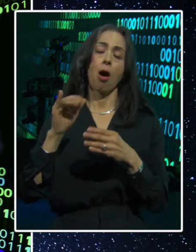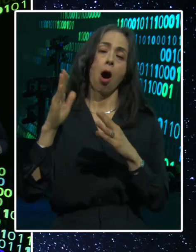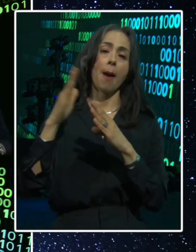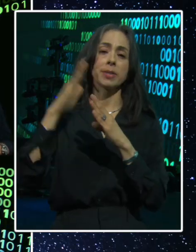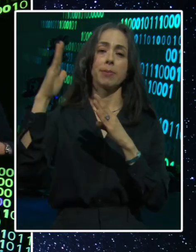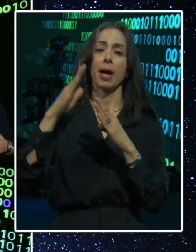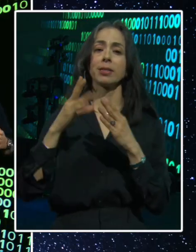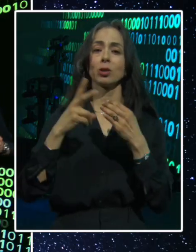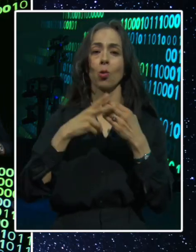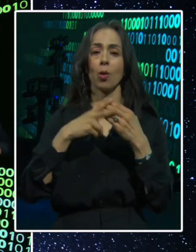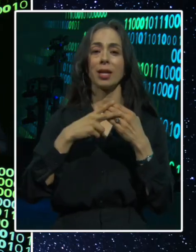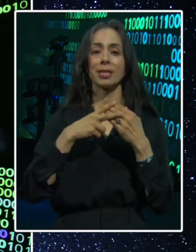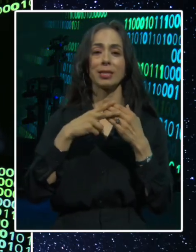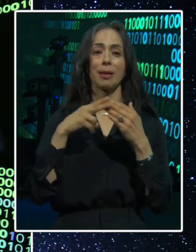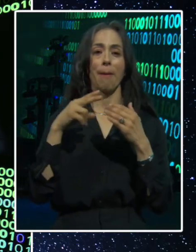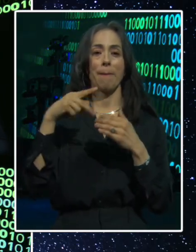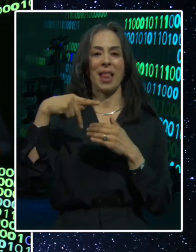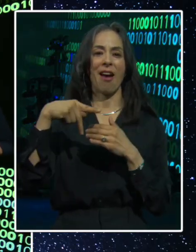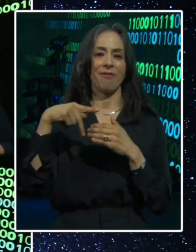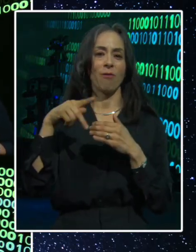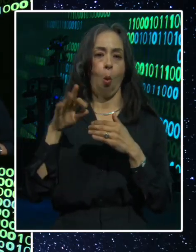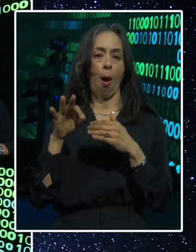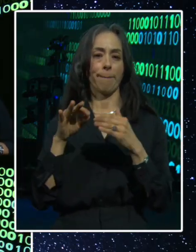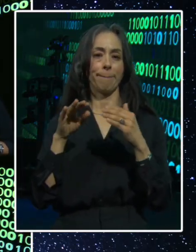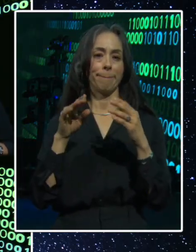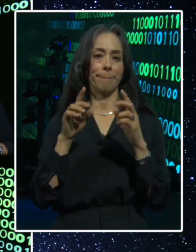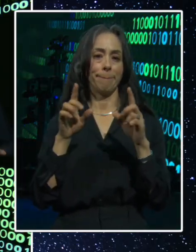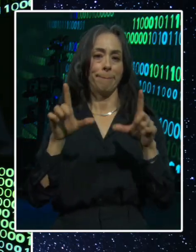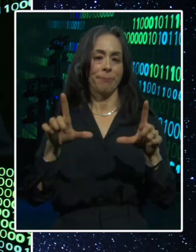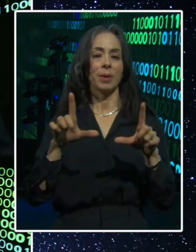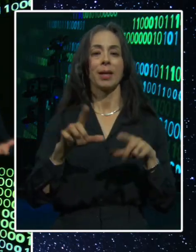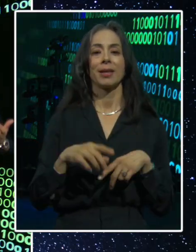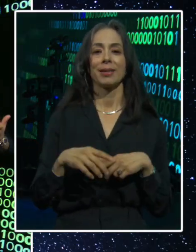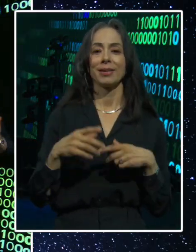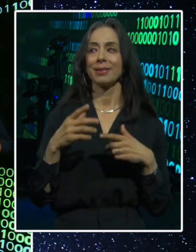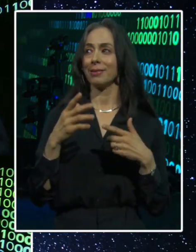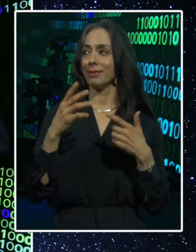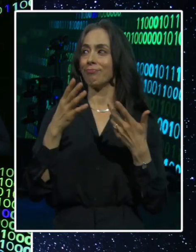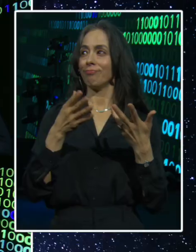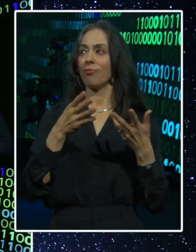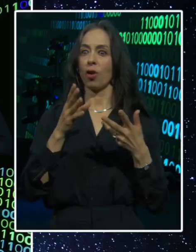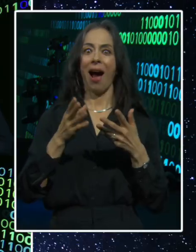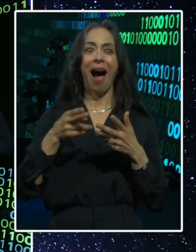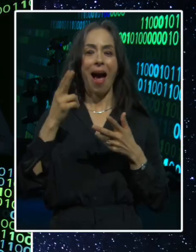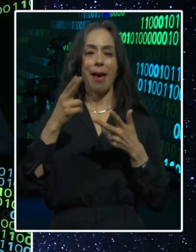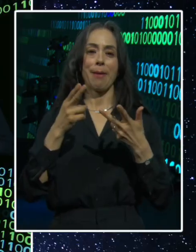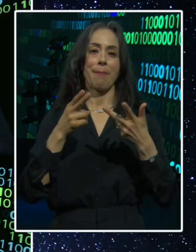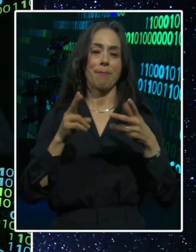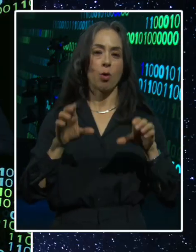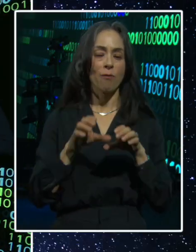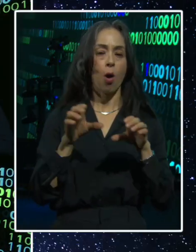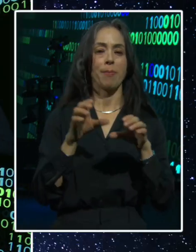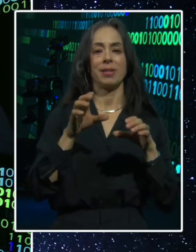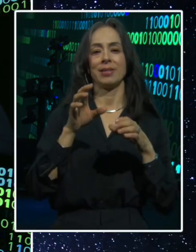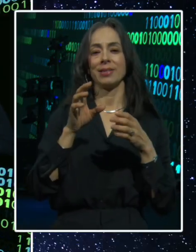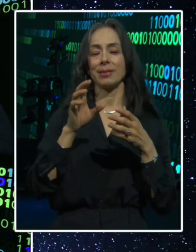our AI optimized storage platform built from the ground up for high-performance AI data pipelines.